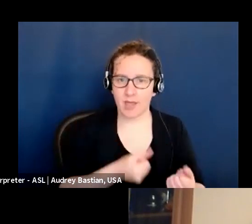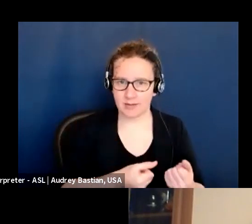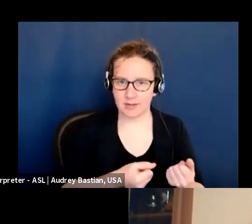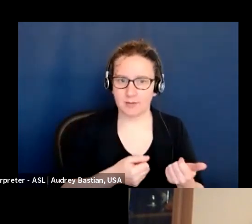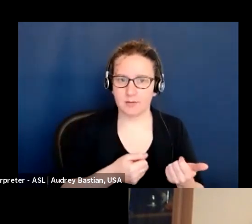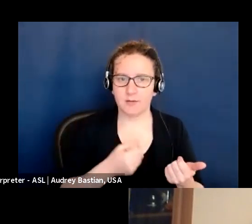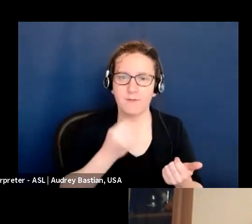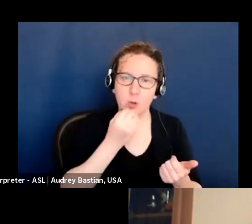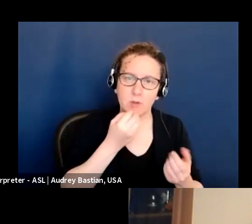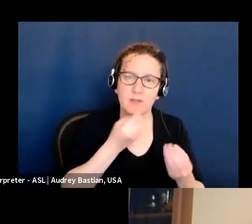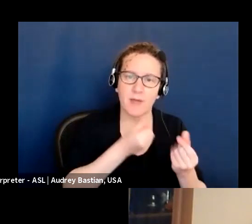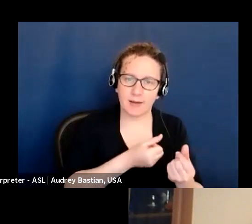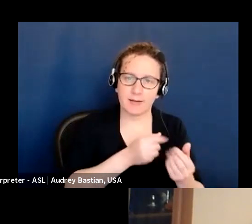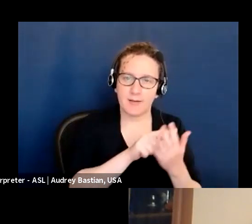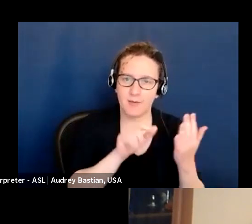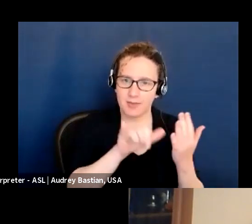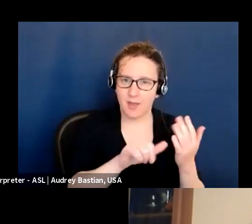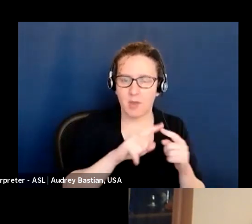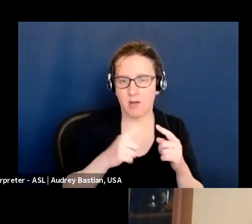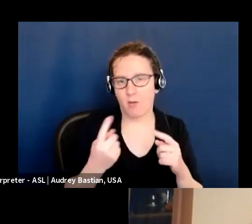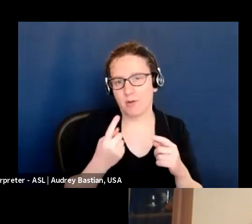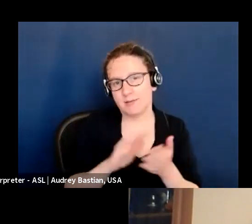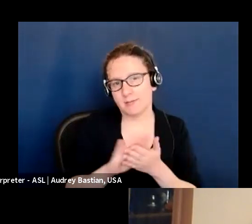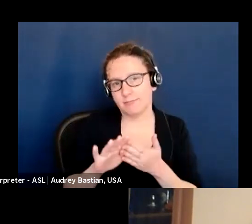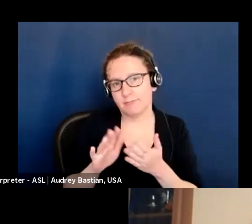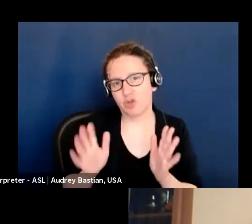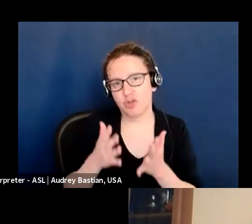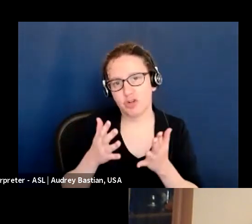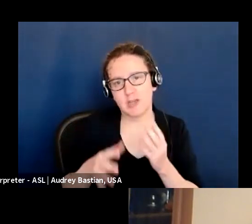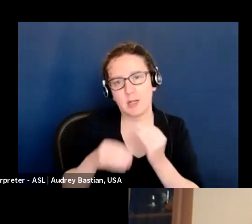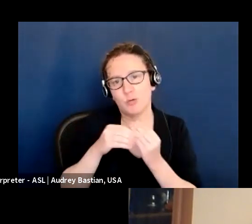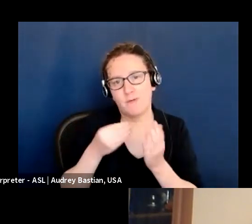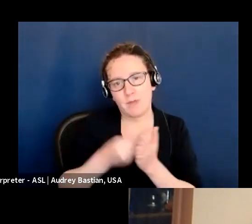food is funded, stuff like that. But they always encourage having extra funds.